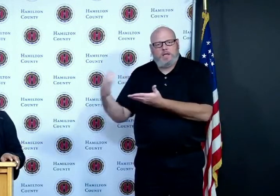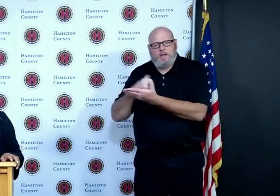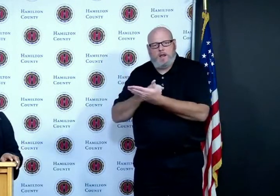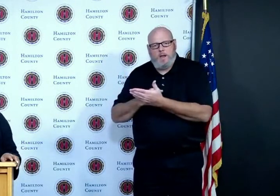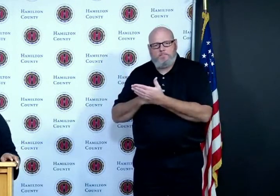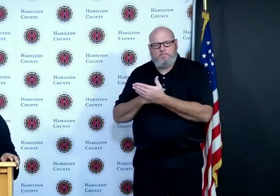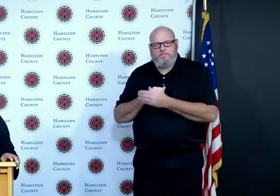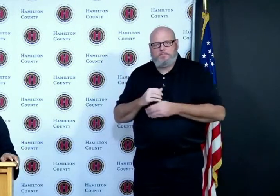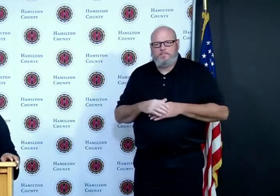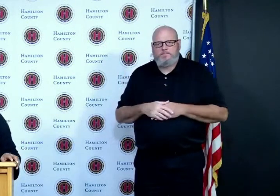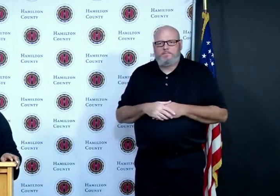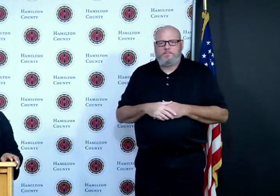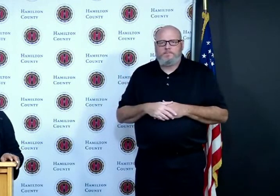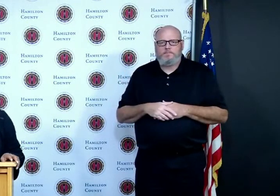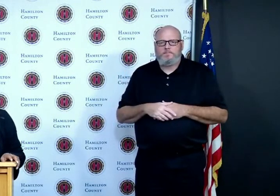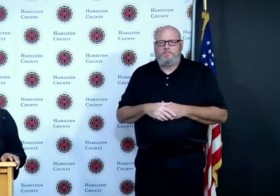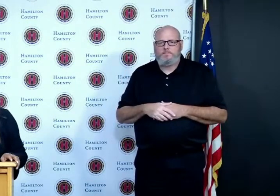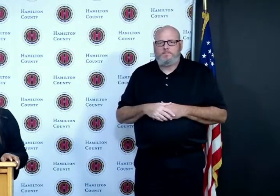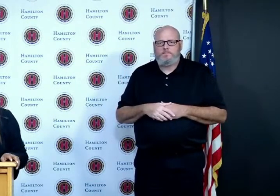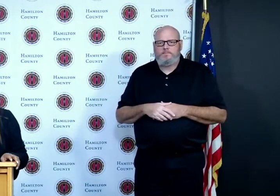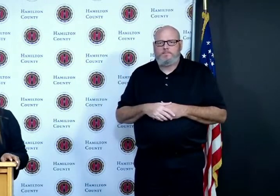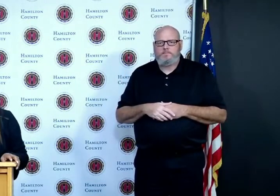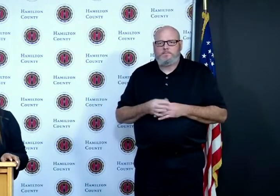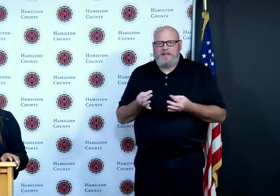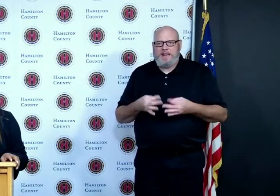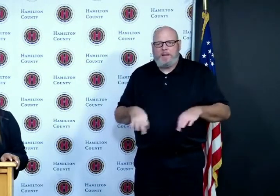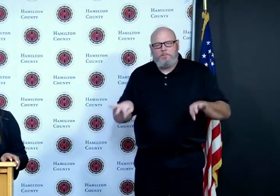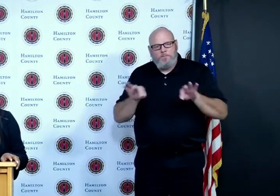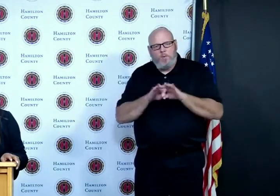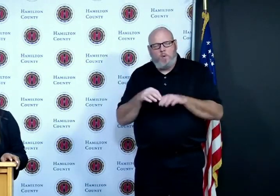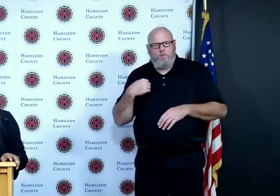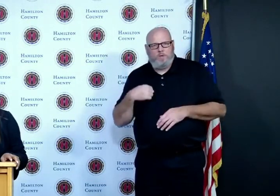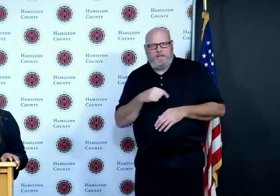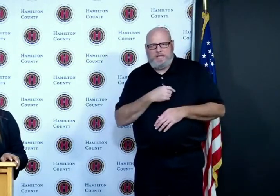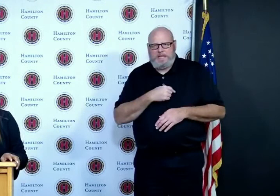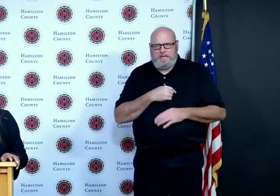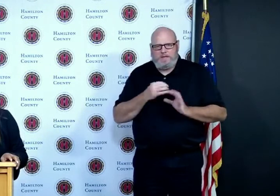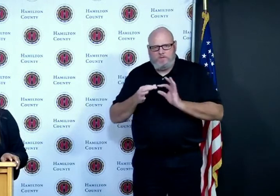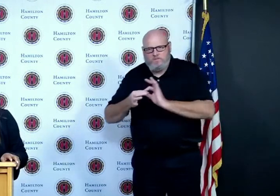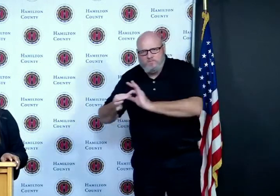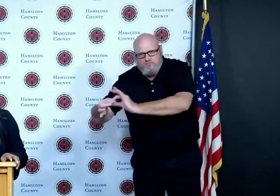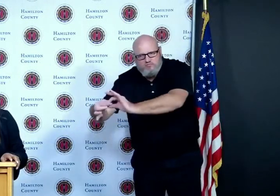with it's very important that we coordinate to the residents they live in Hamilton County